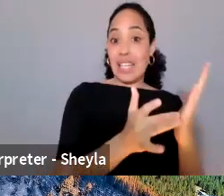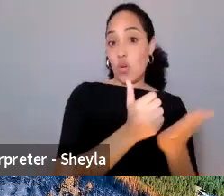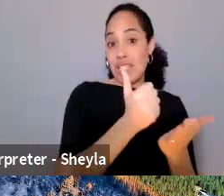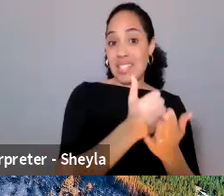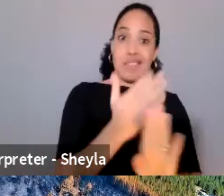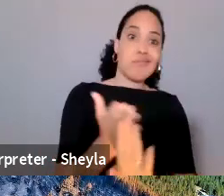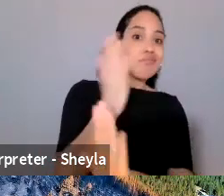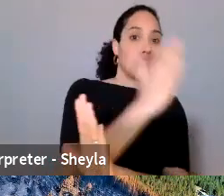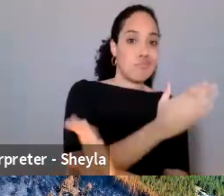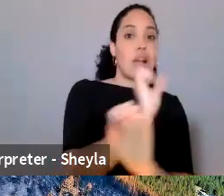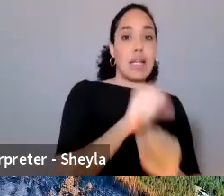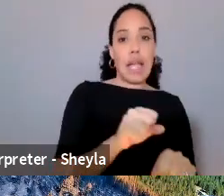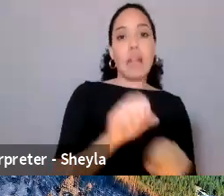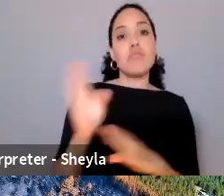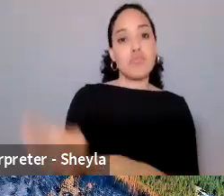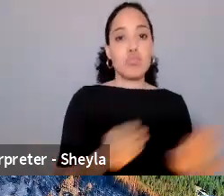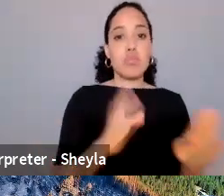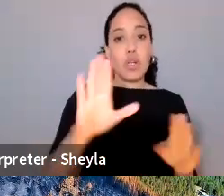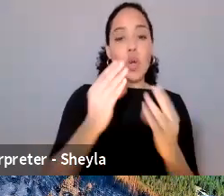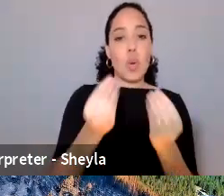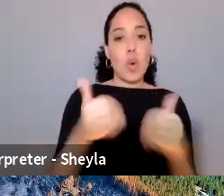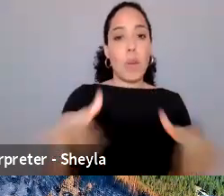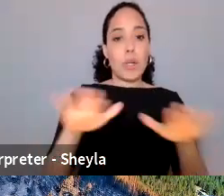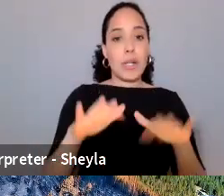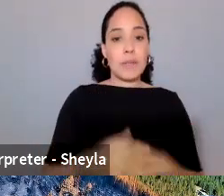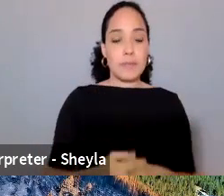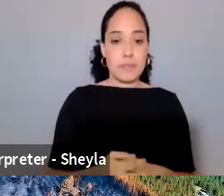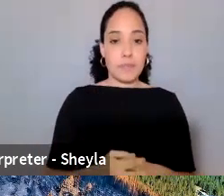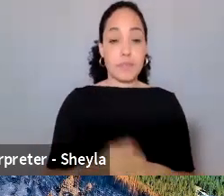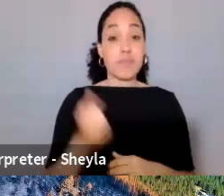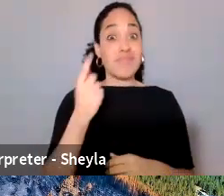I also want to mention the importance of maintenance mitigation is not a one-time